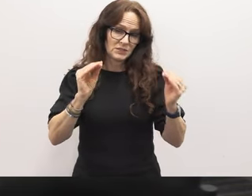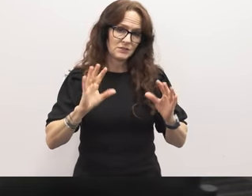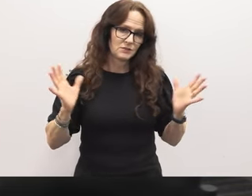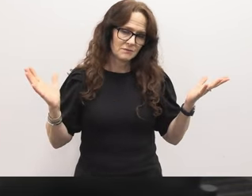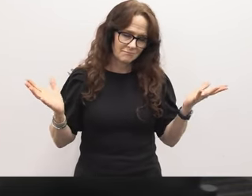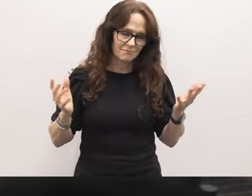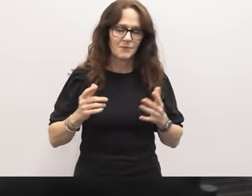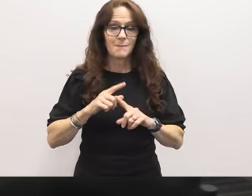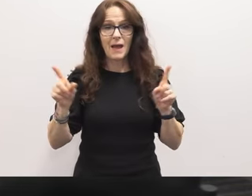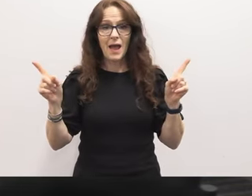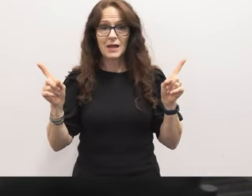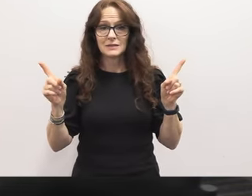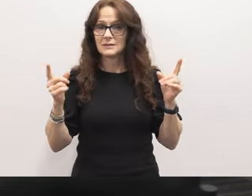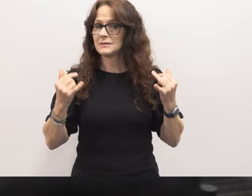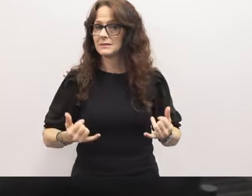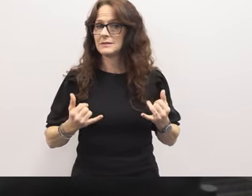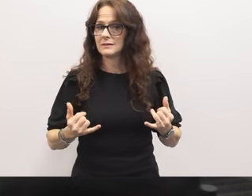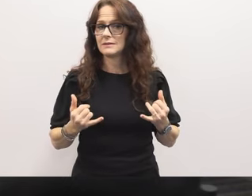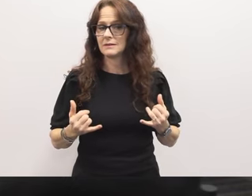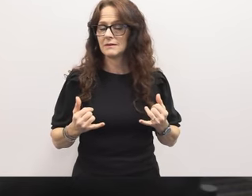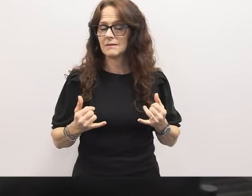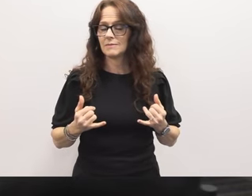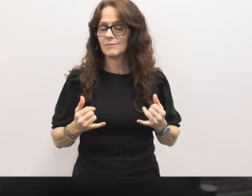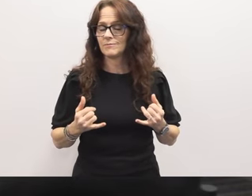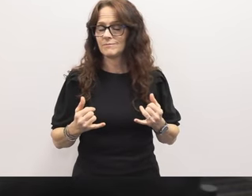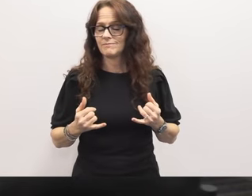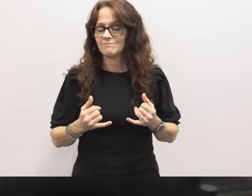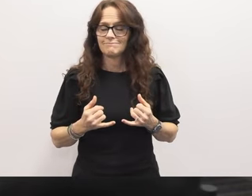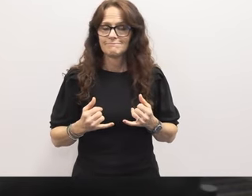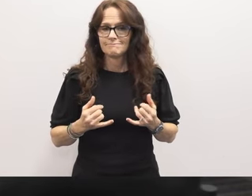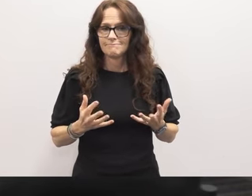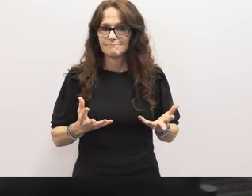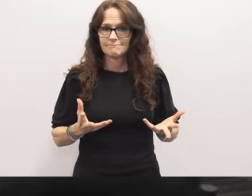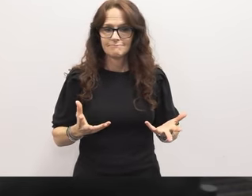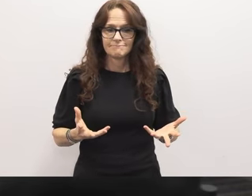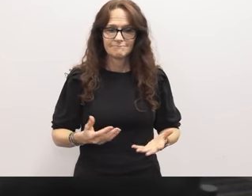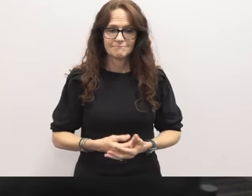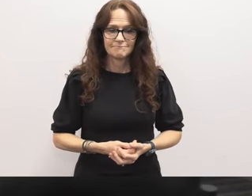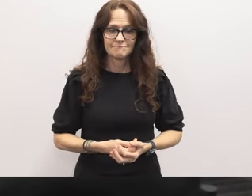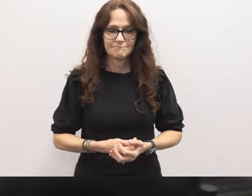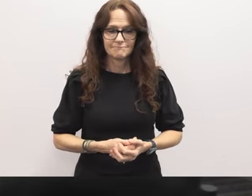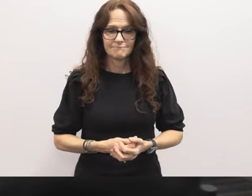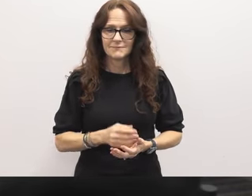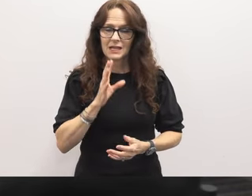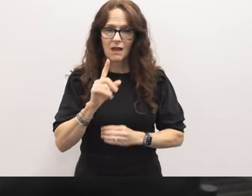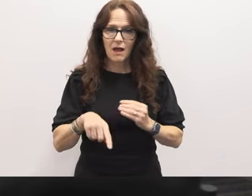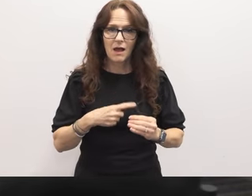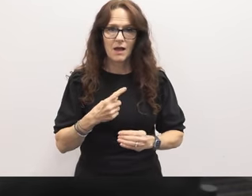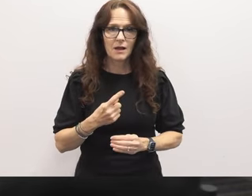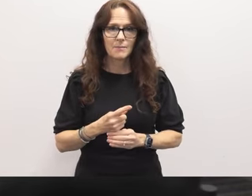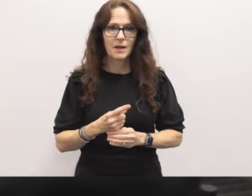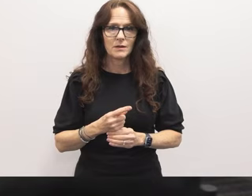But in this case, you know, they talk about, it's a wise man who,